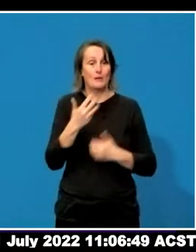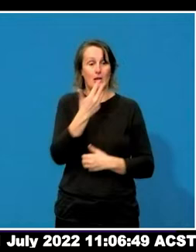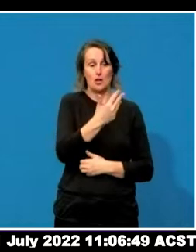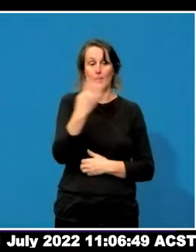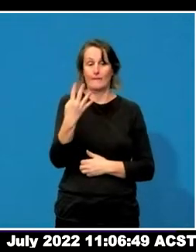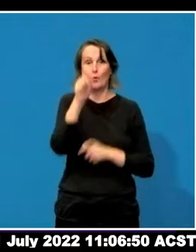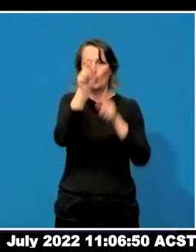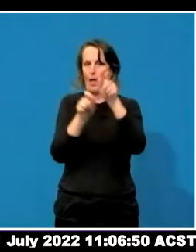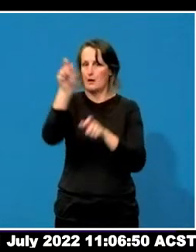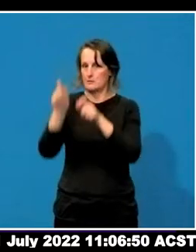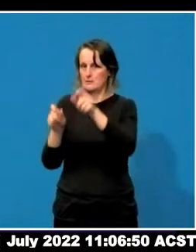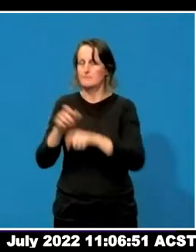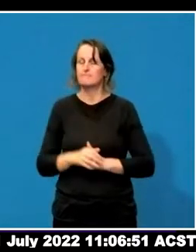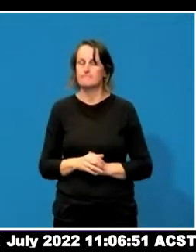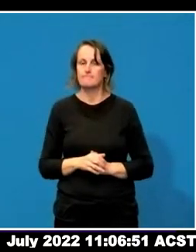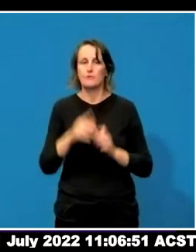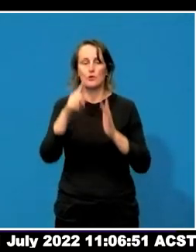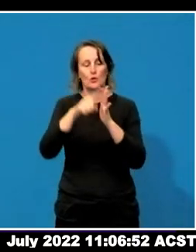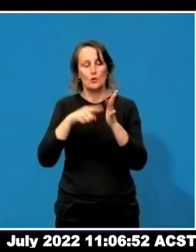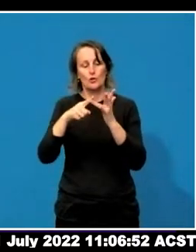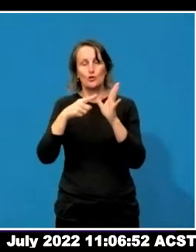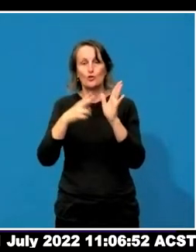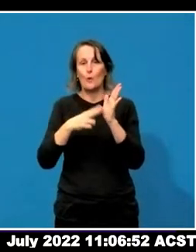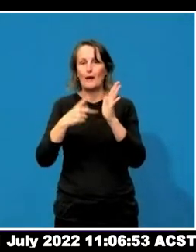Joanne will provide insights into the geographical challenge for a Cairns-based